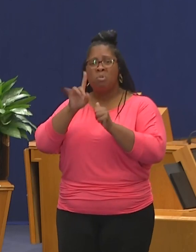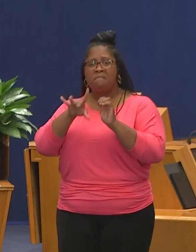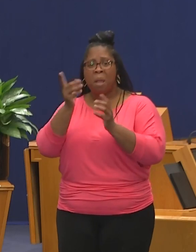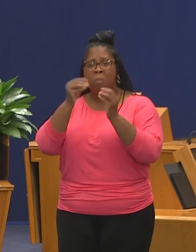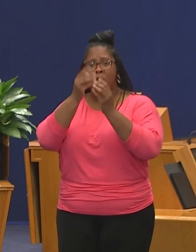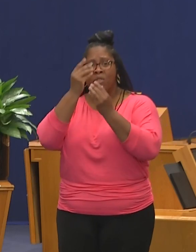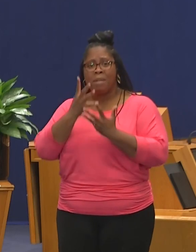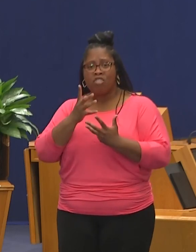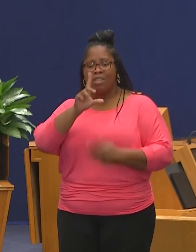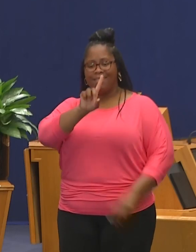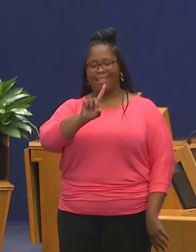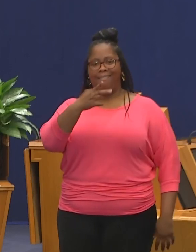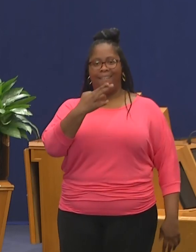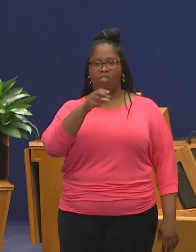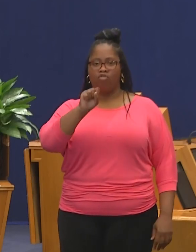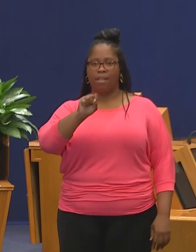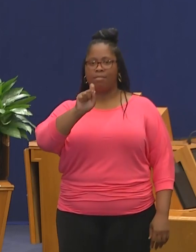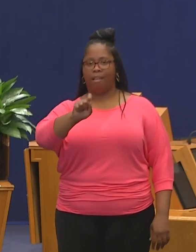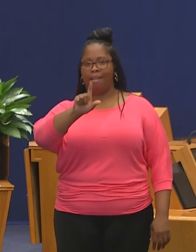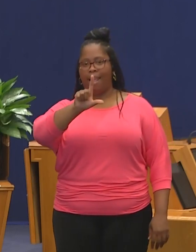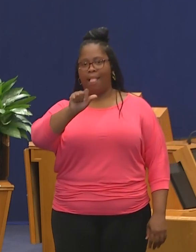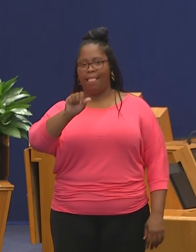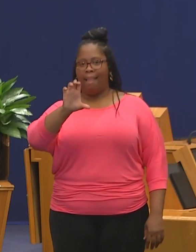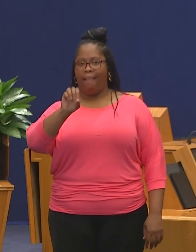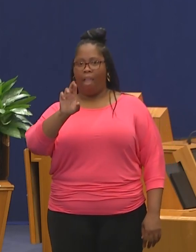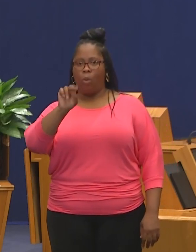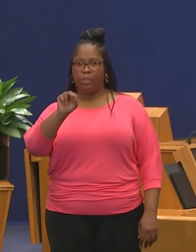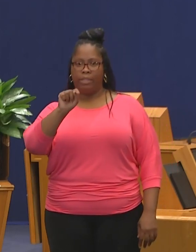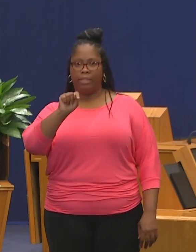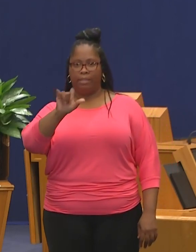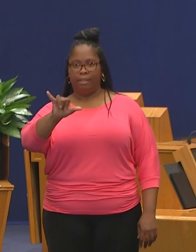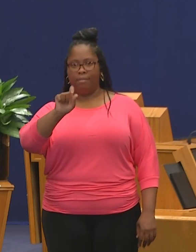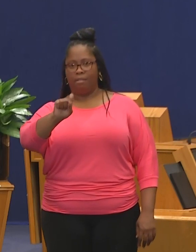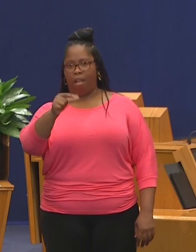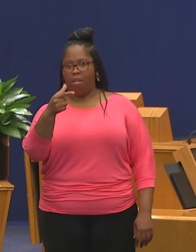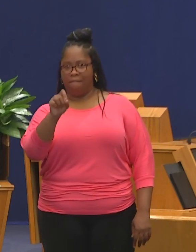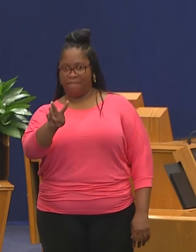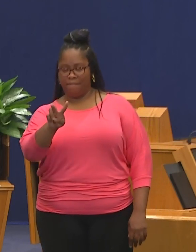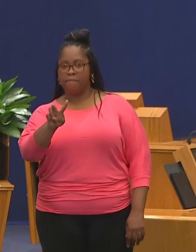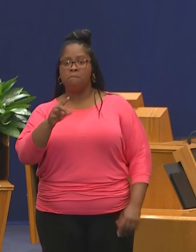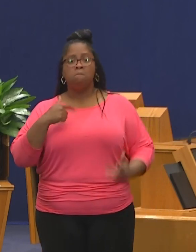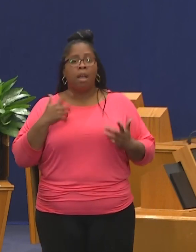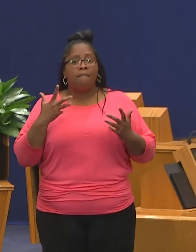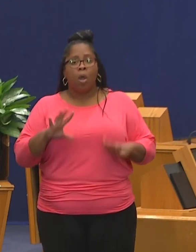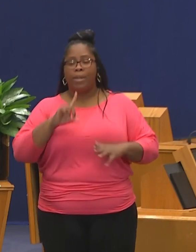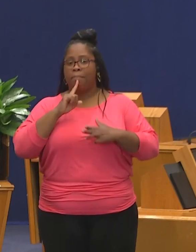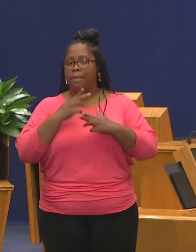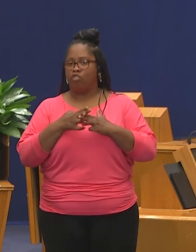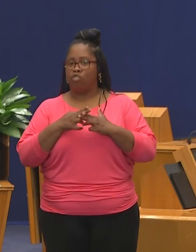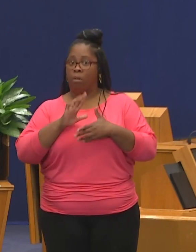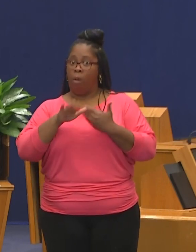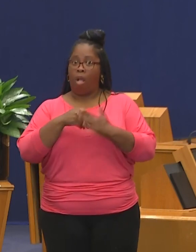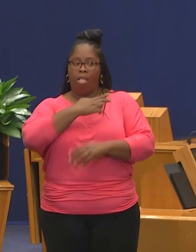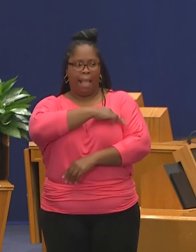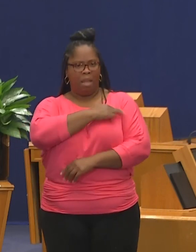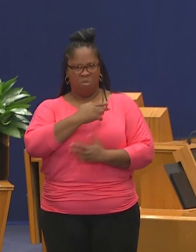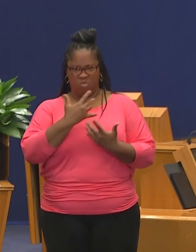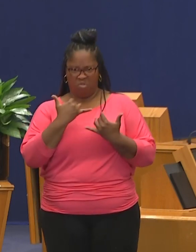YOU CAN ALWAYS FIND ALL OF THE MOST UP-TO-DATE BED NUMBERS AT OUR WEBSITE AT DHS.LACOUNTY.GOV.